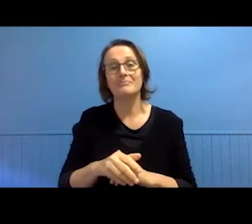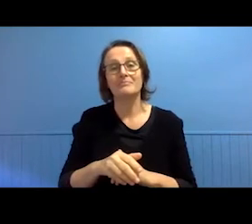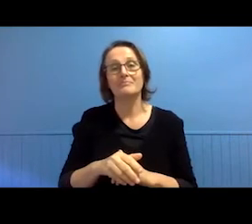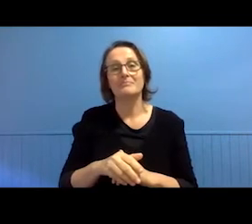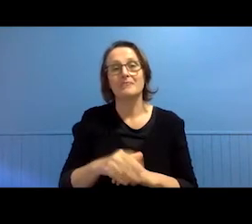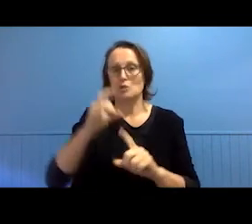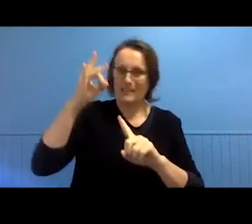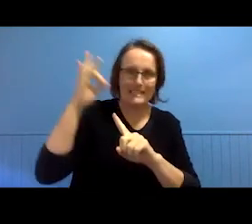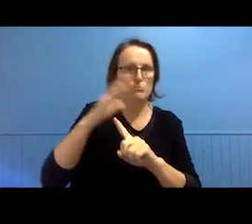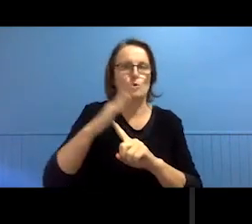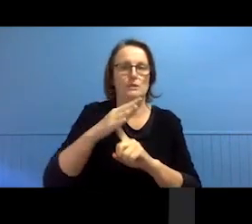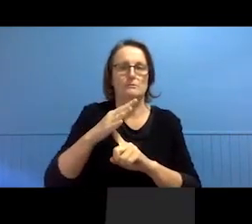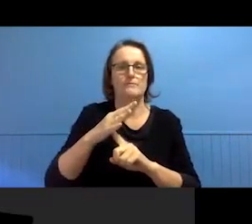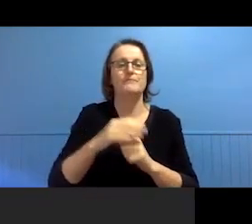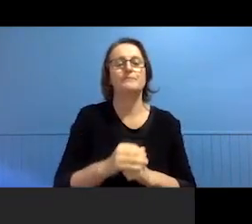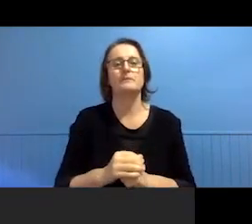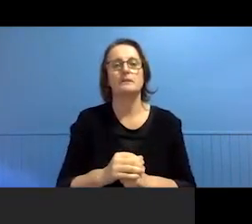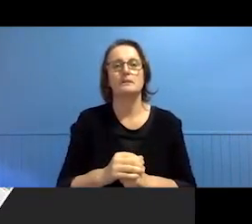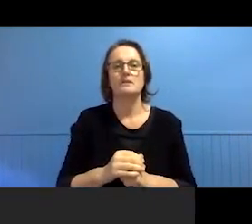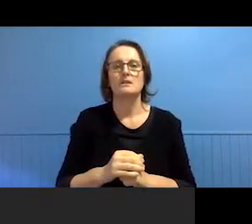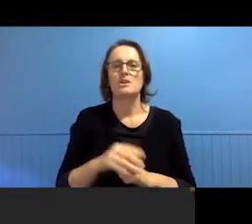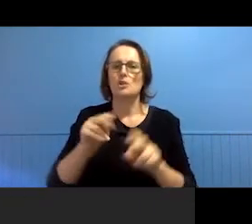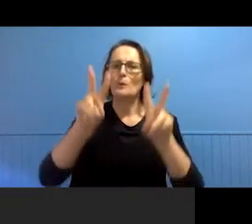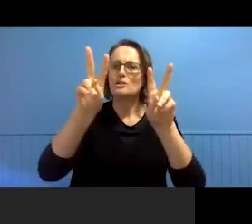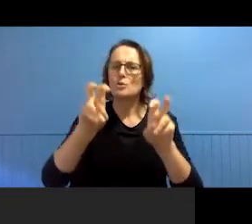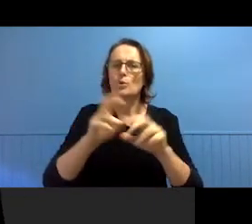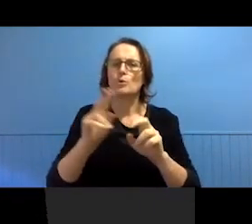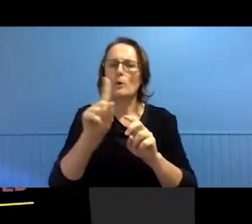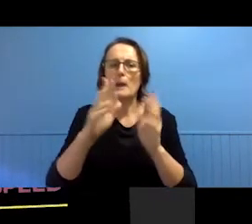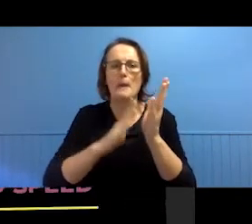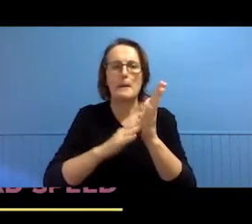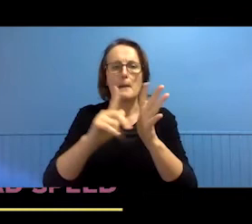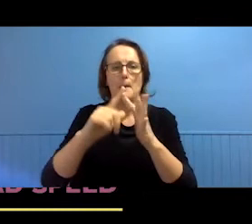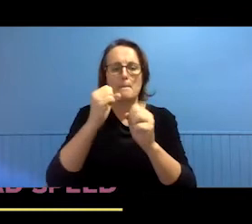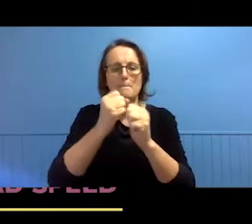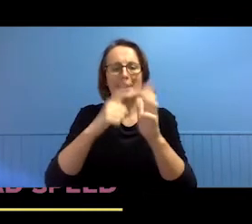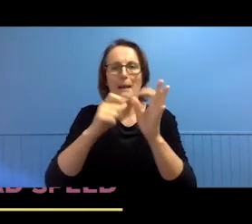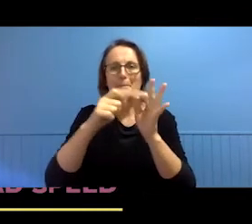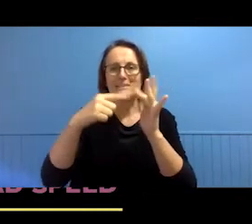that's really, really important. Now, this is measured in something called megabits. And it's really easy to do one of these tests. The